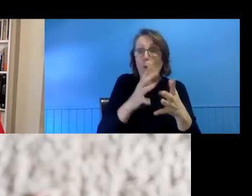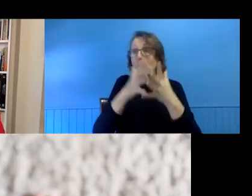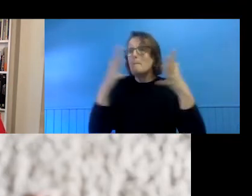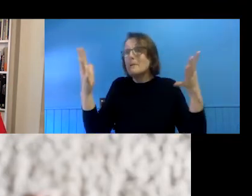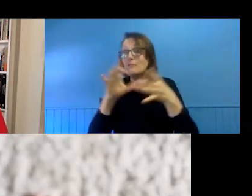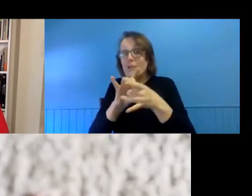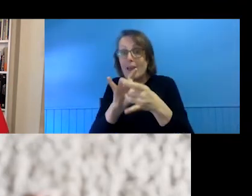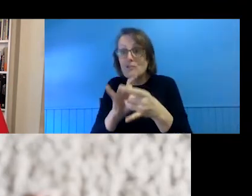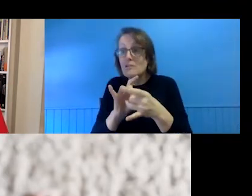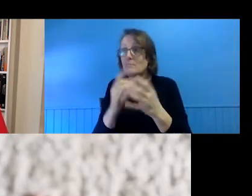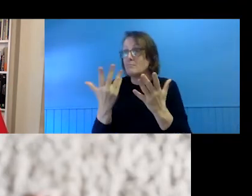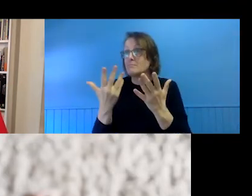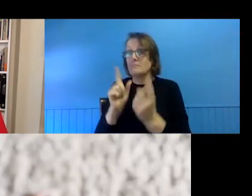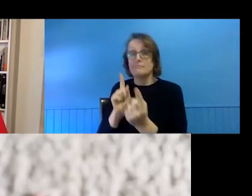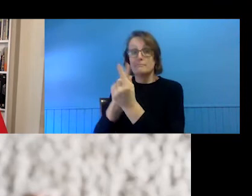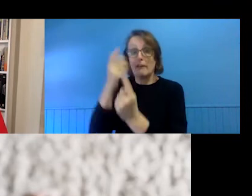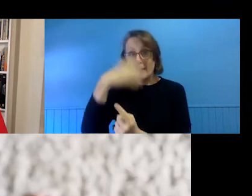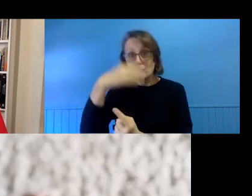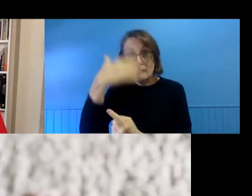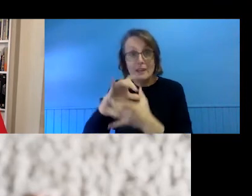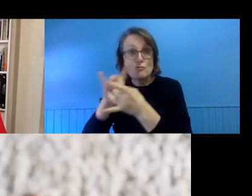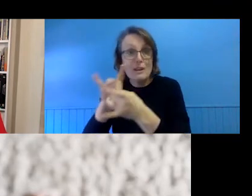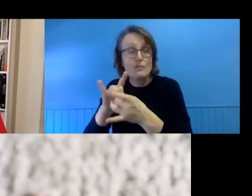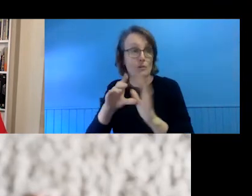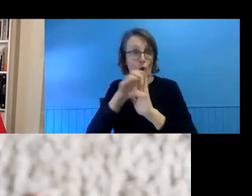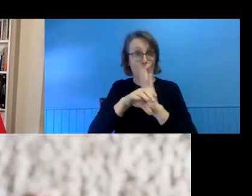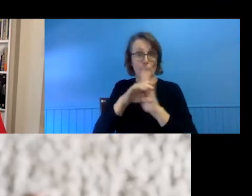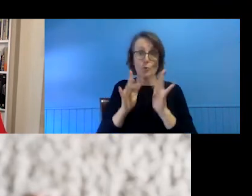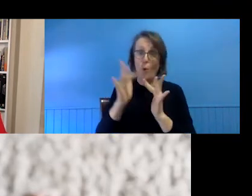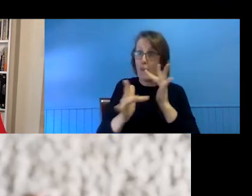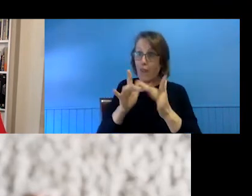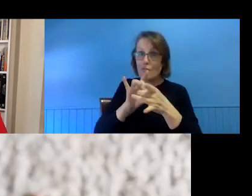or digital. Traditional marketing or something more left-of-centre. When